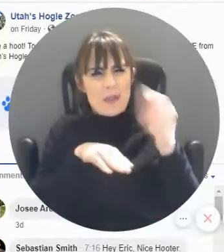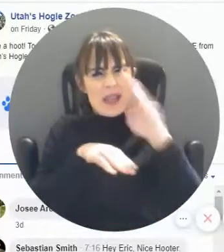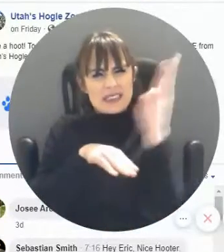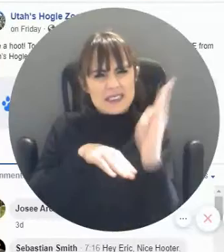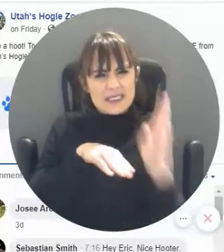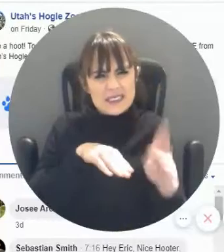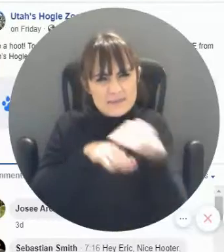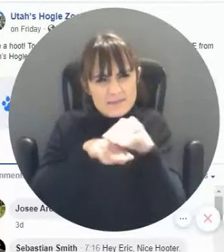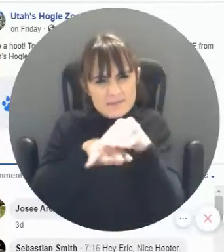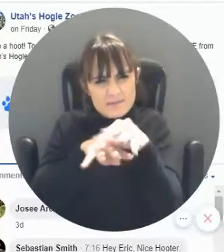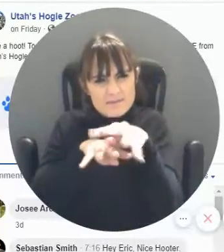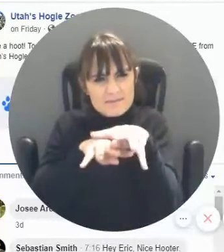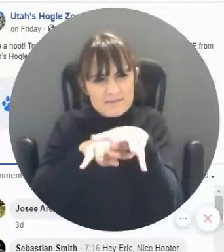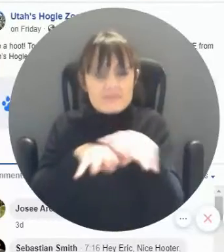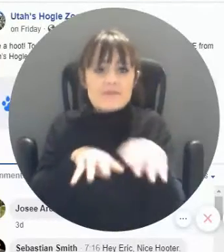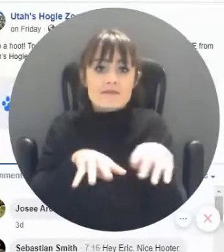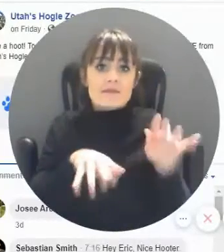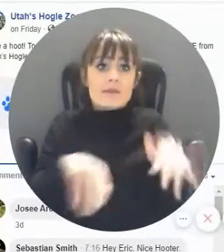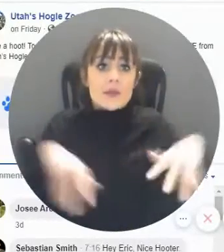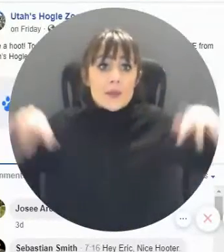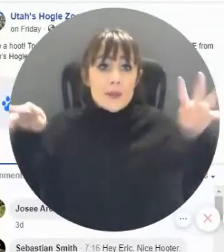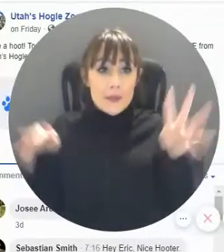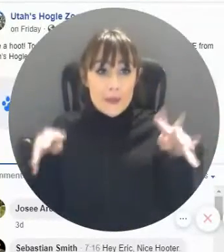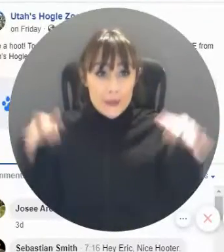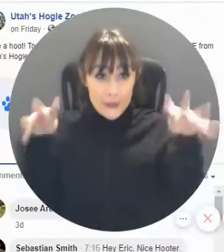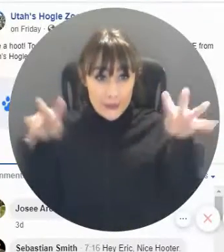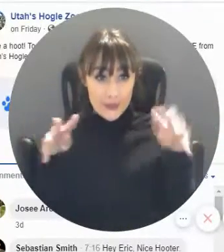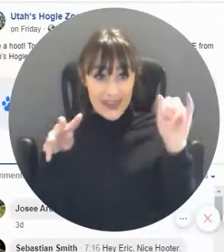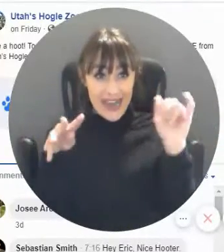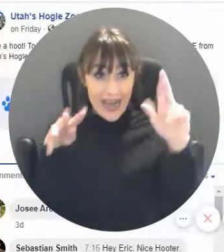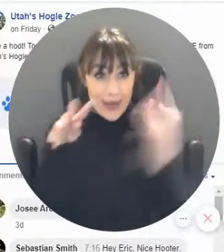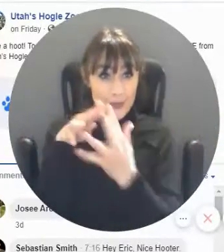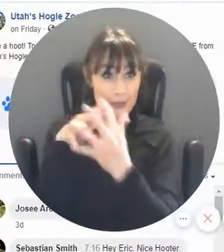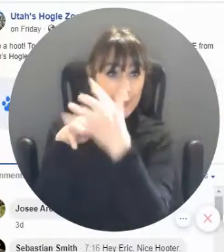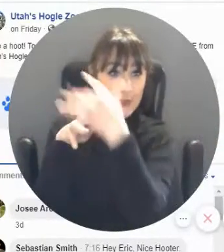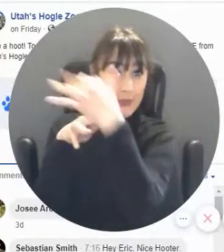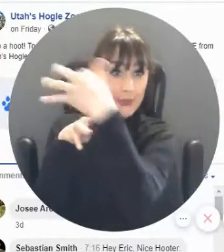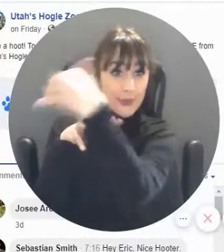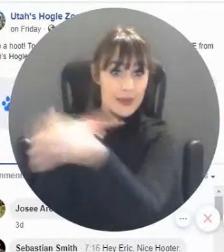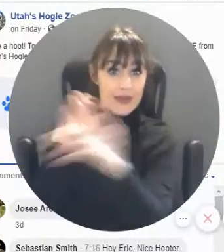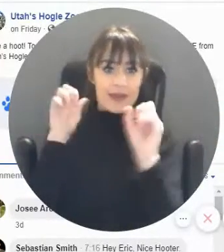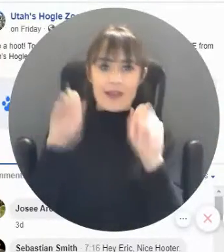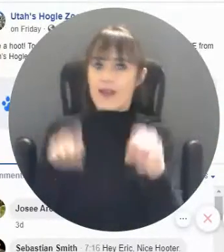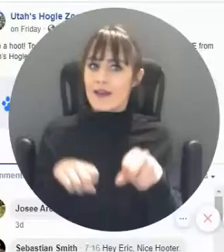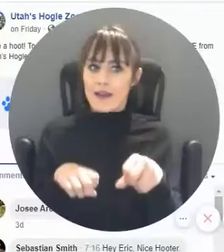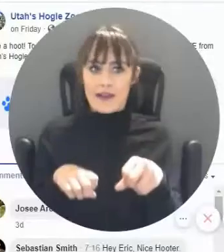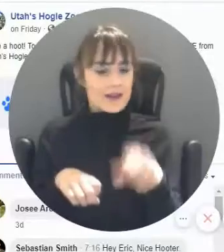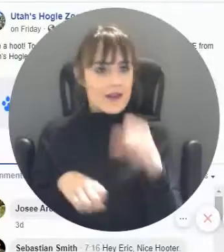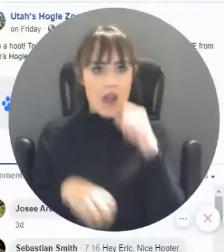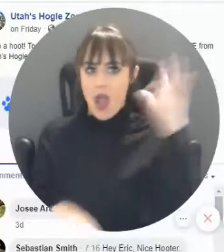It breaks up the air and makes it so that the air doesn't go over the wing as loudly, compared to a Canada